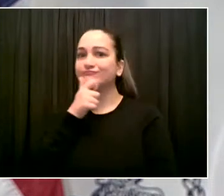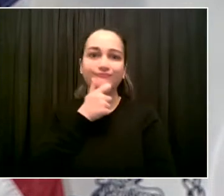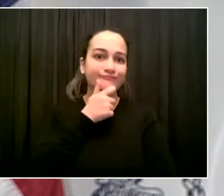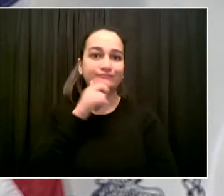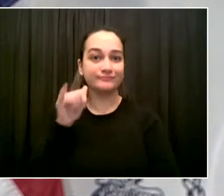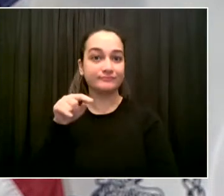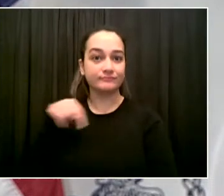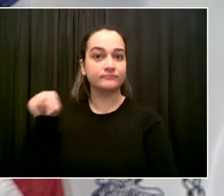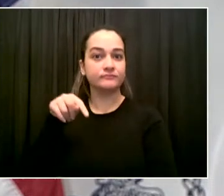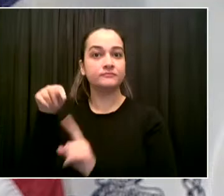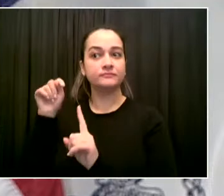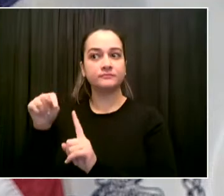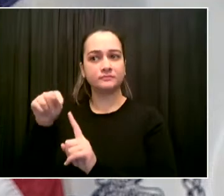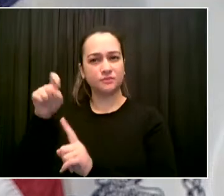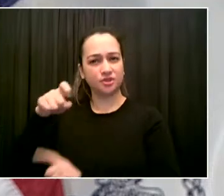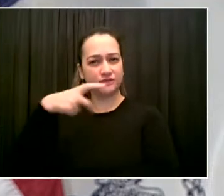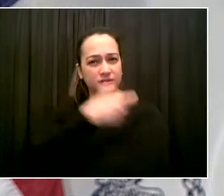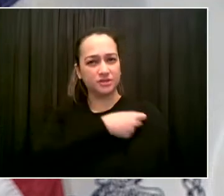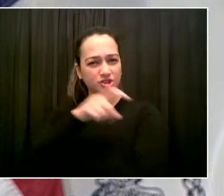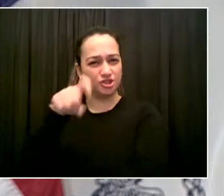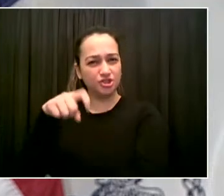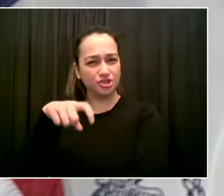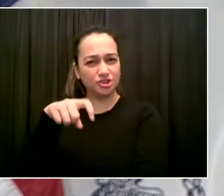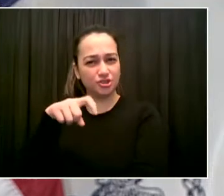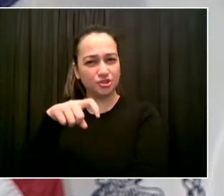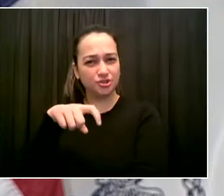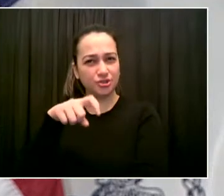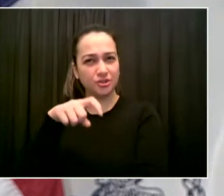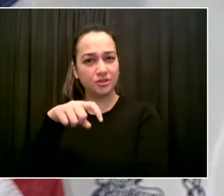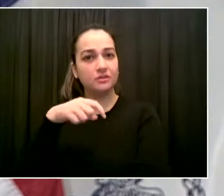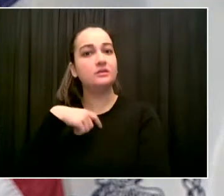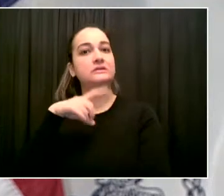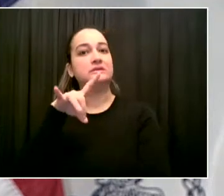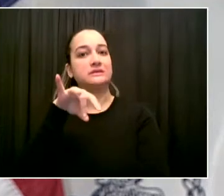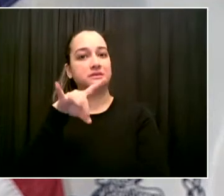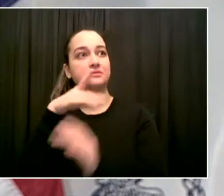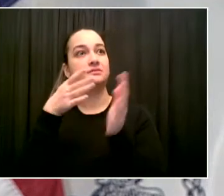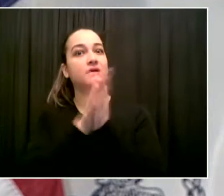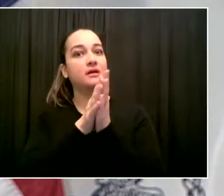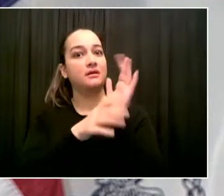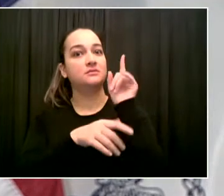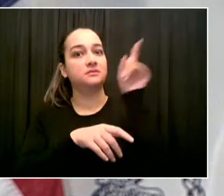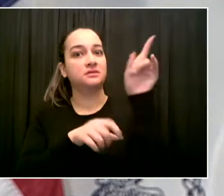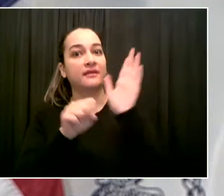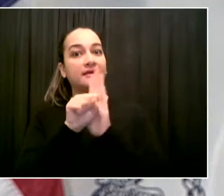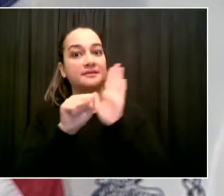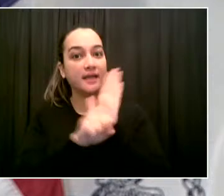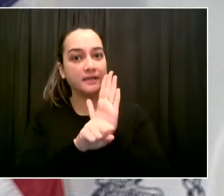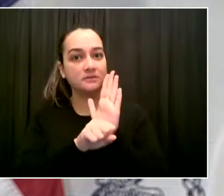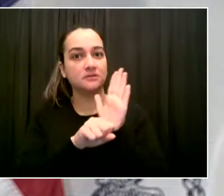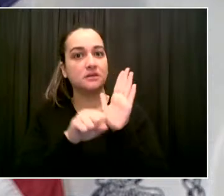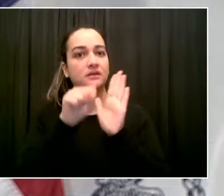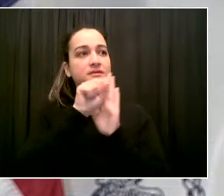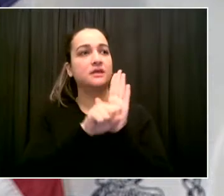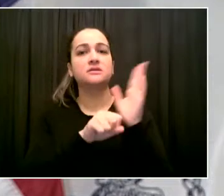ALL WHO WORK ON N THE PROSECUTOR'S OFFICE AND RESTART THE JUSTICE SYSTEM